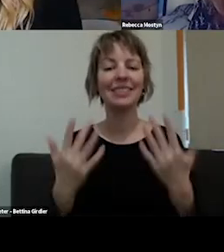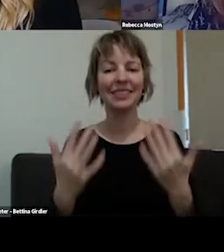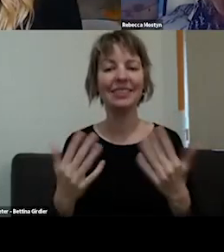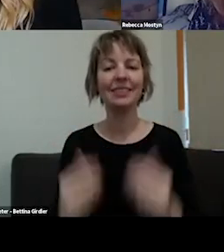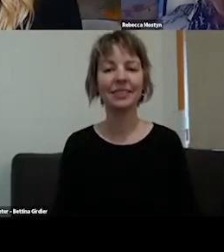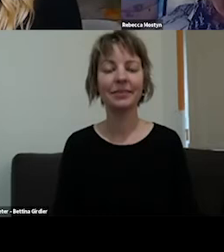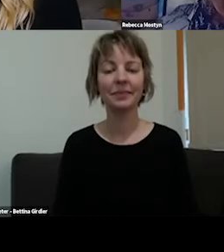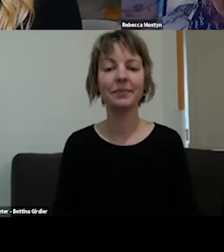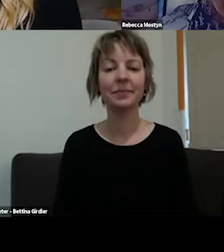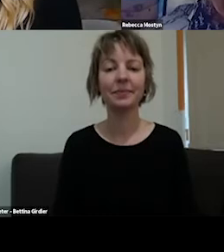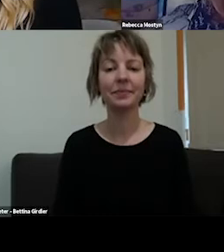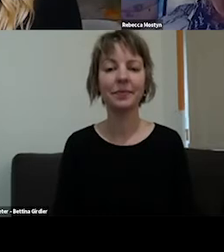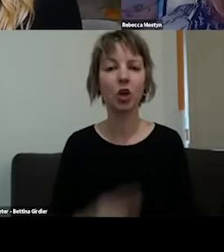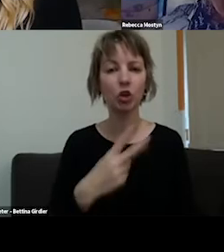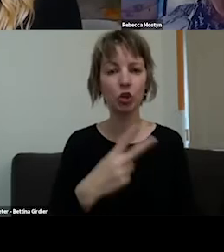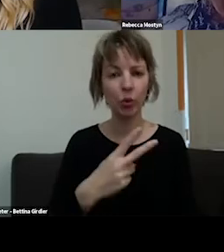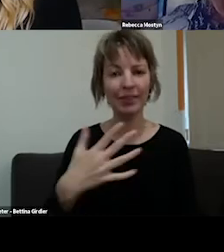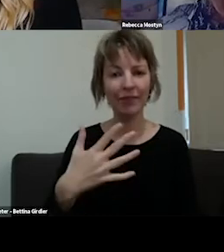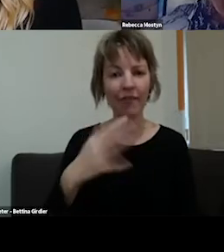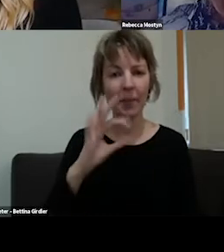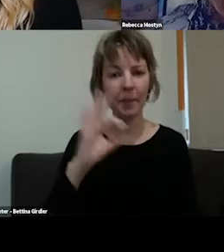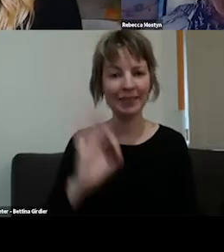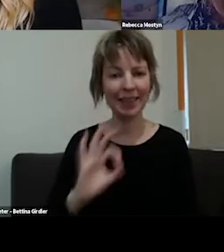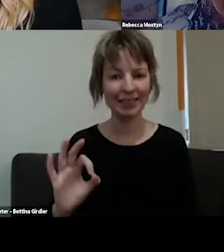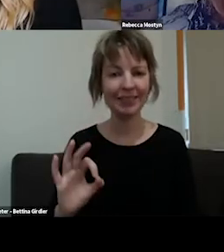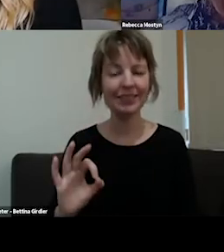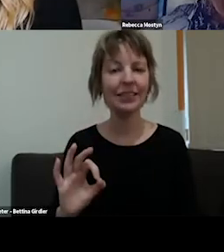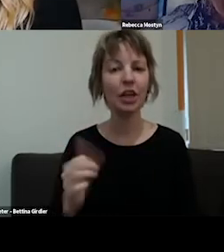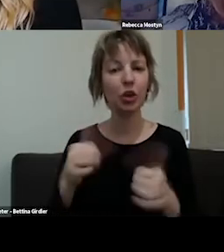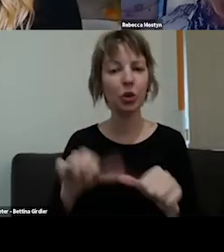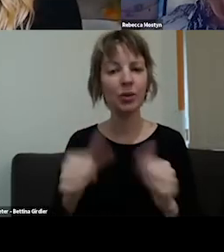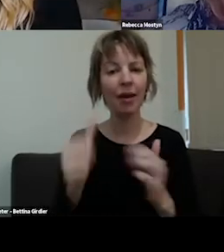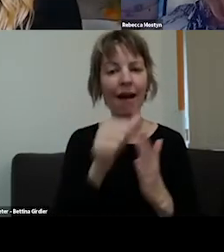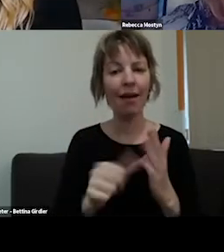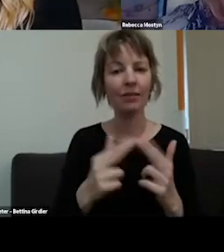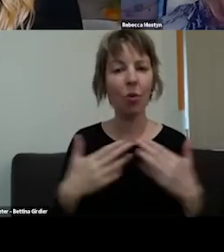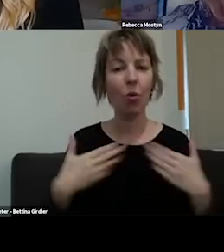That's just the 25% that use the arts for wellbeing have any major differences